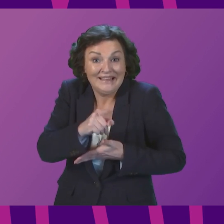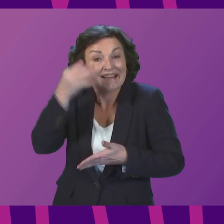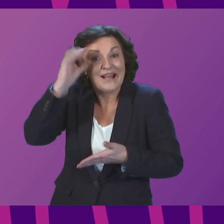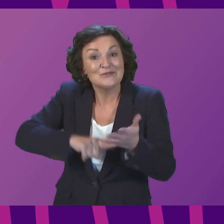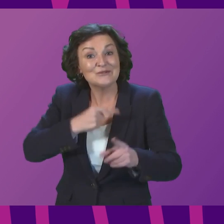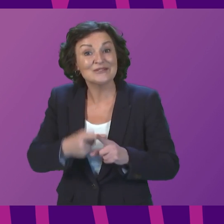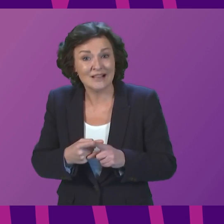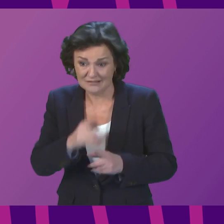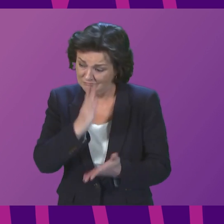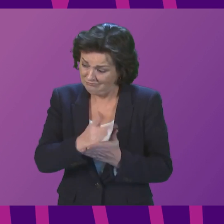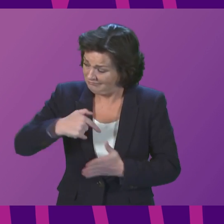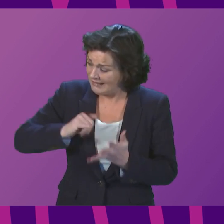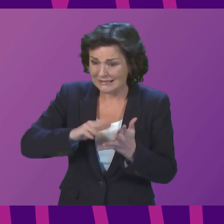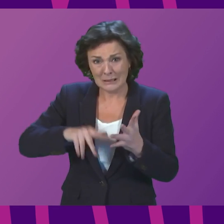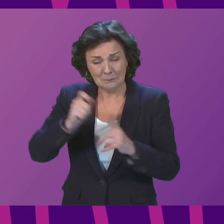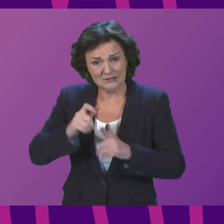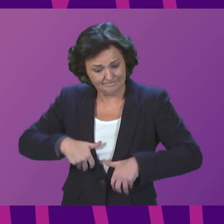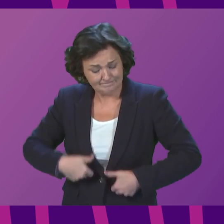determined that that help will be delivered.